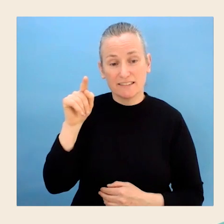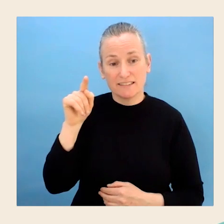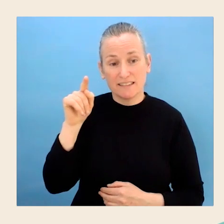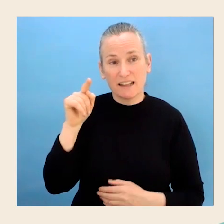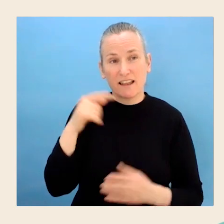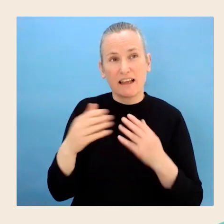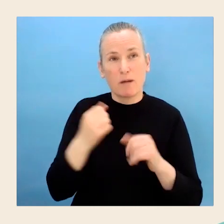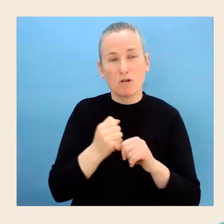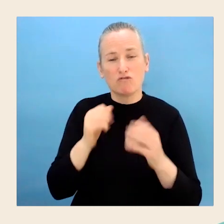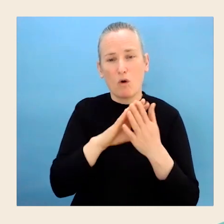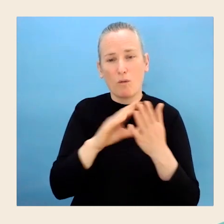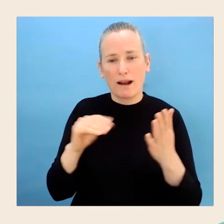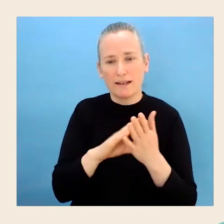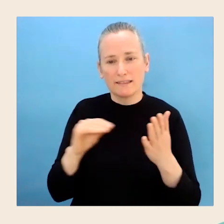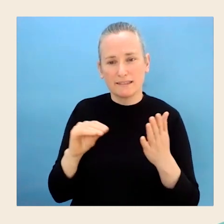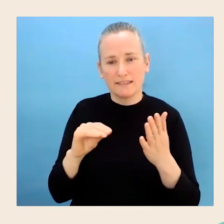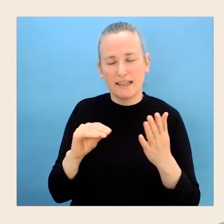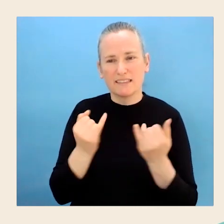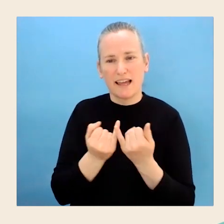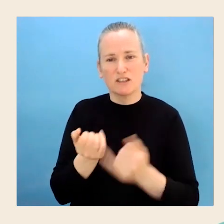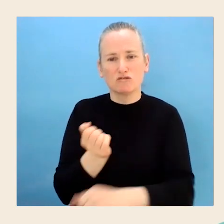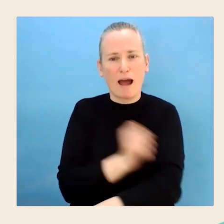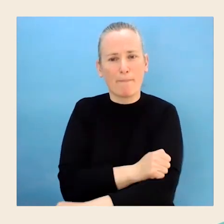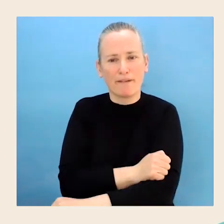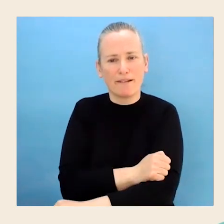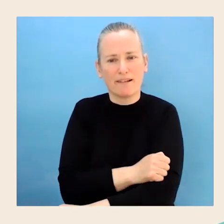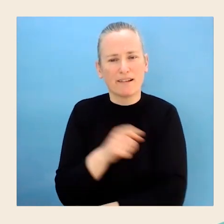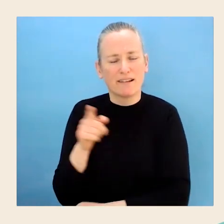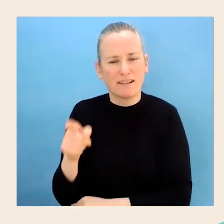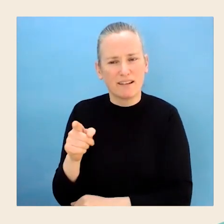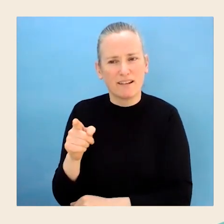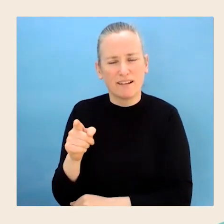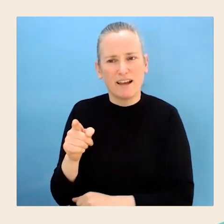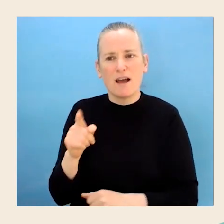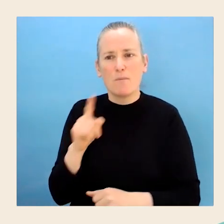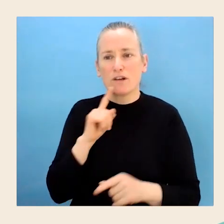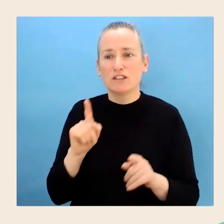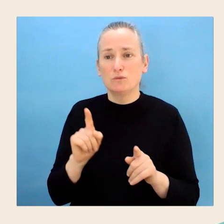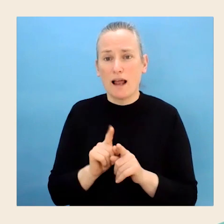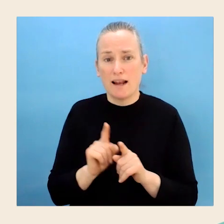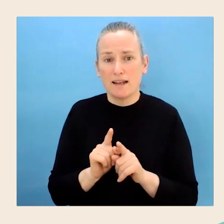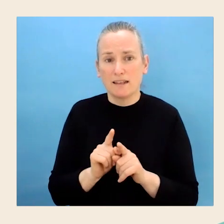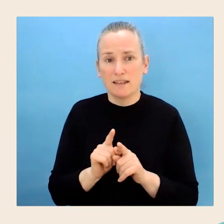it's a trap. Also, I think it's also about this scarcity model, right,